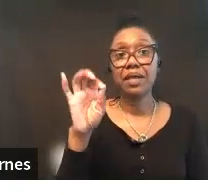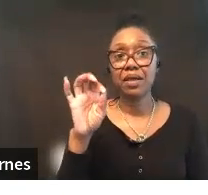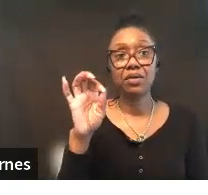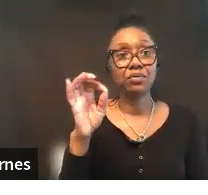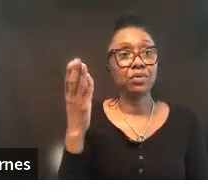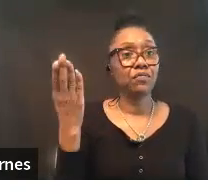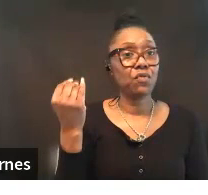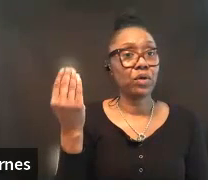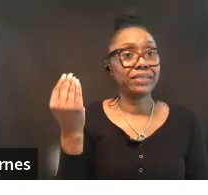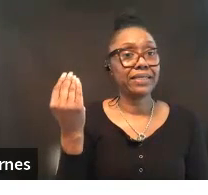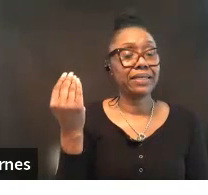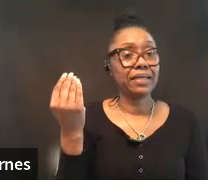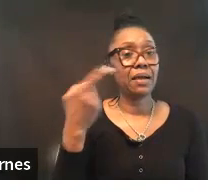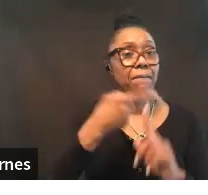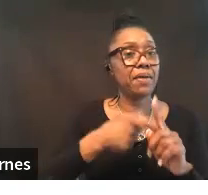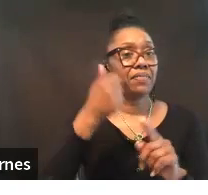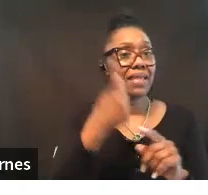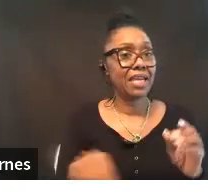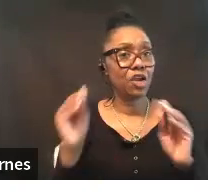We have to explain to the beneficiary that Basically, the income that they've reported to Social Security, the SSI will be adjusted down.